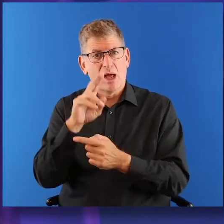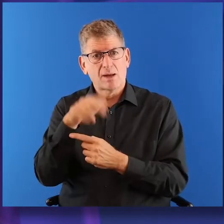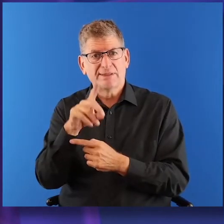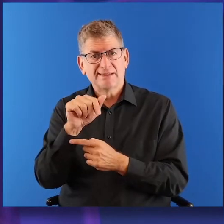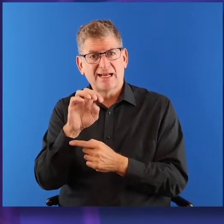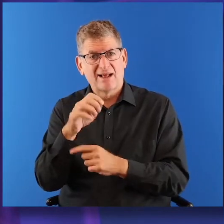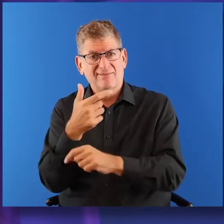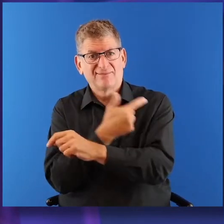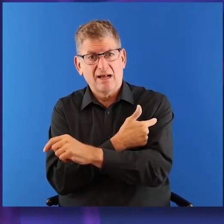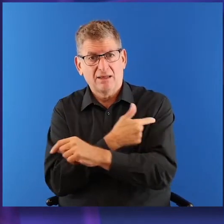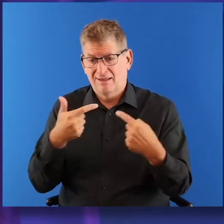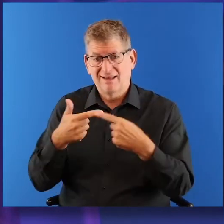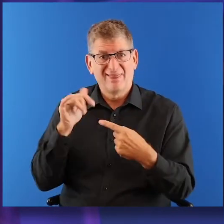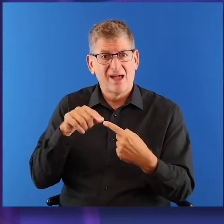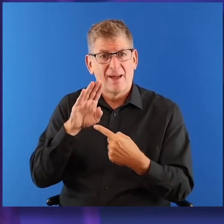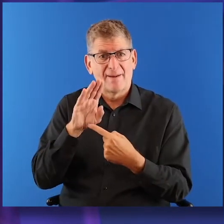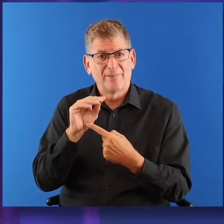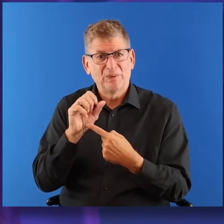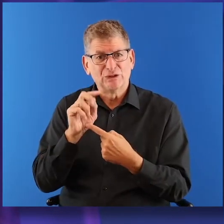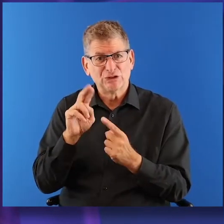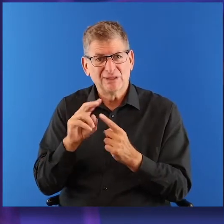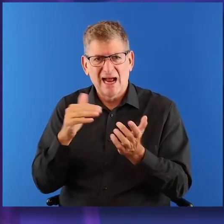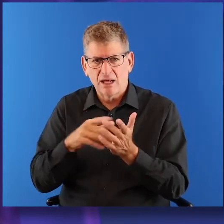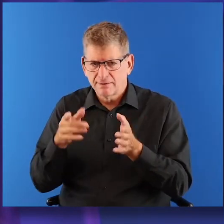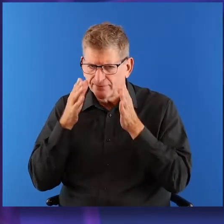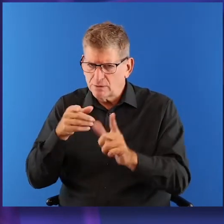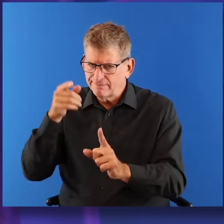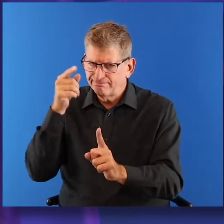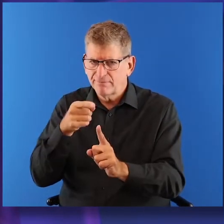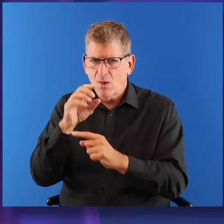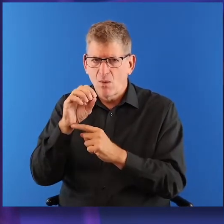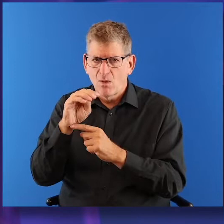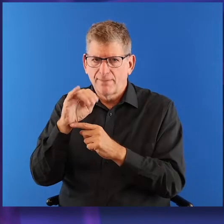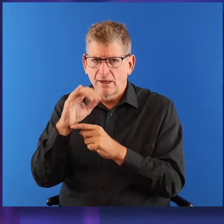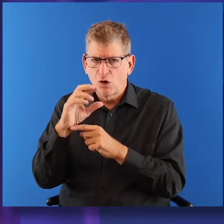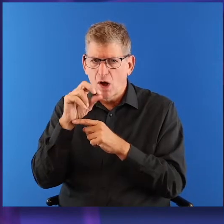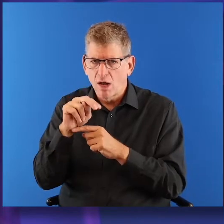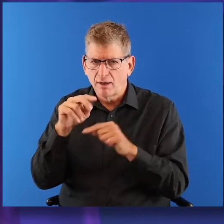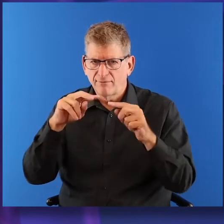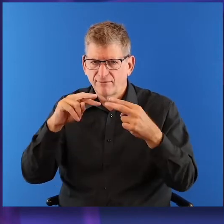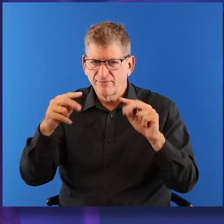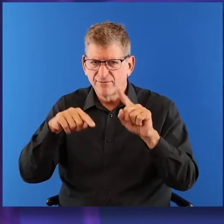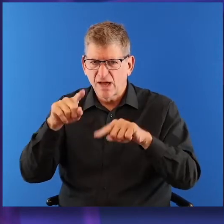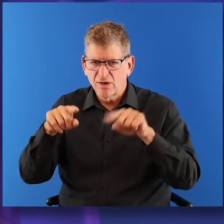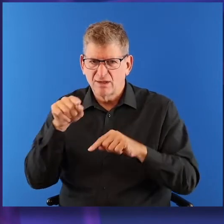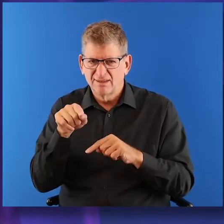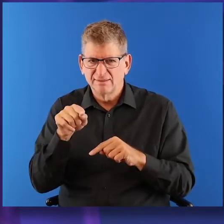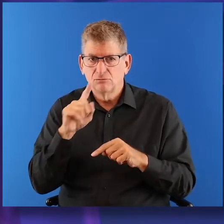again focused on the omicron variant. It's a critical moment because it allows us to have a new tool that